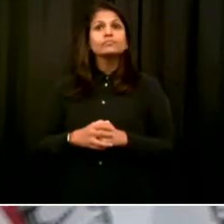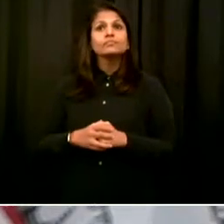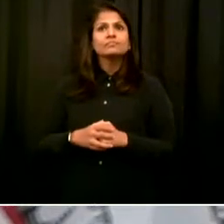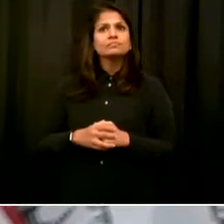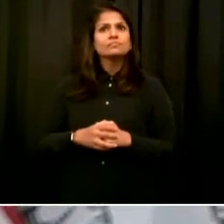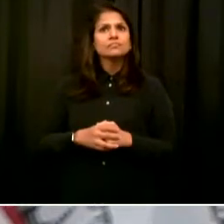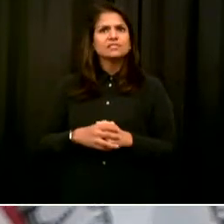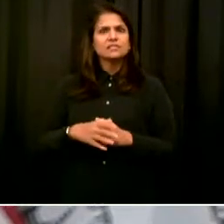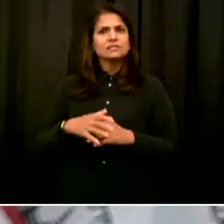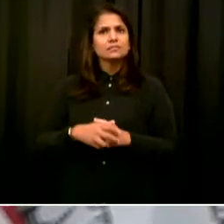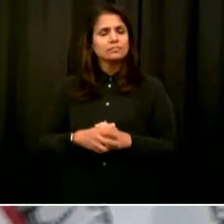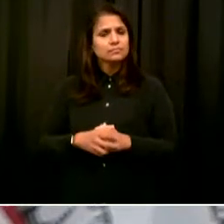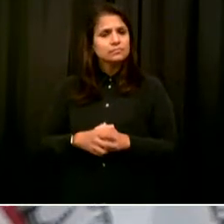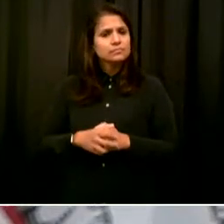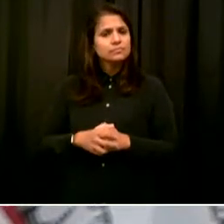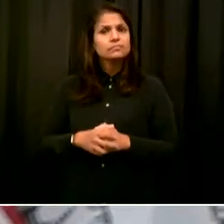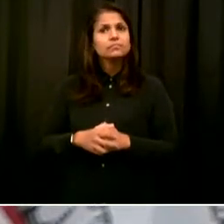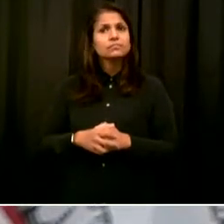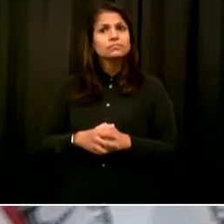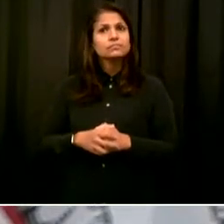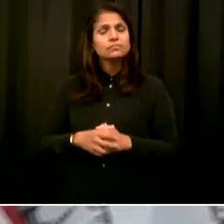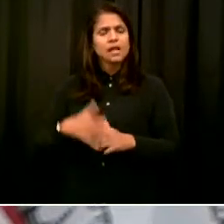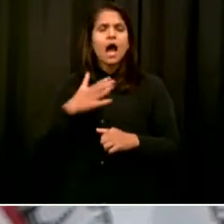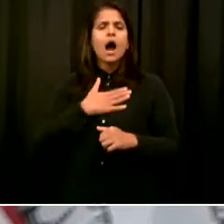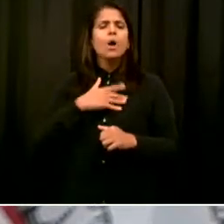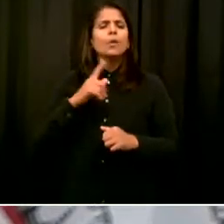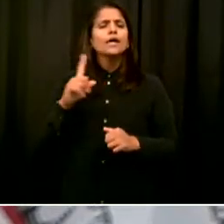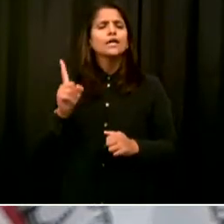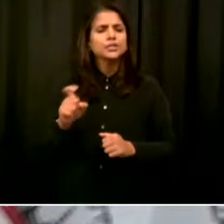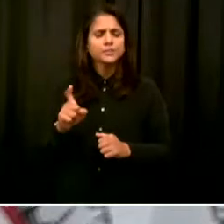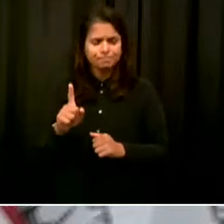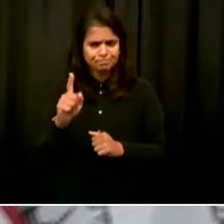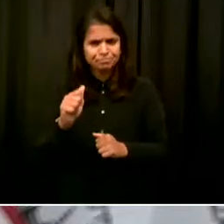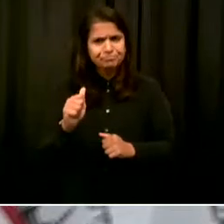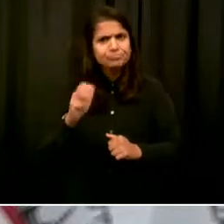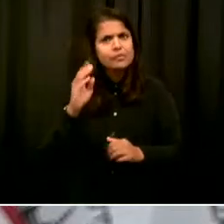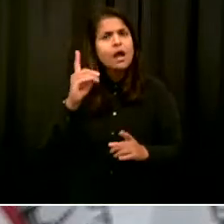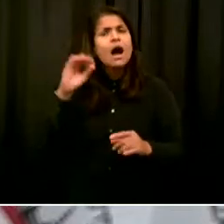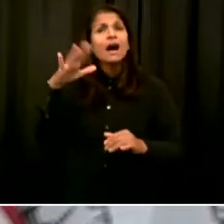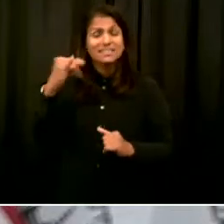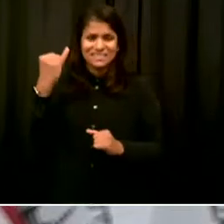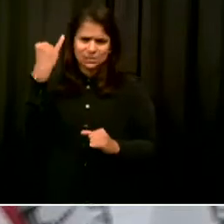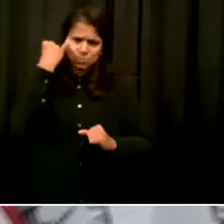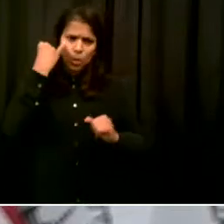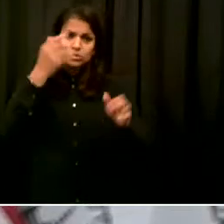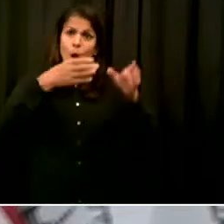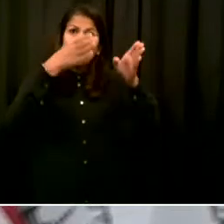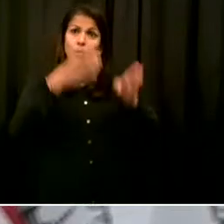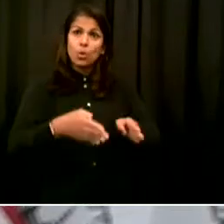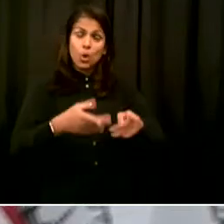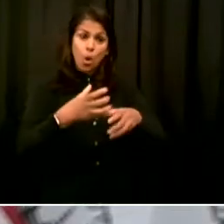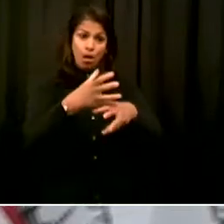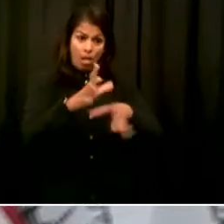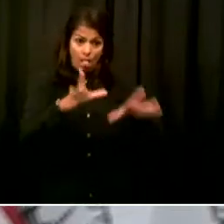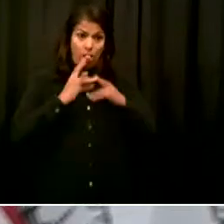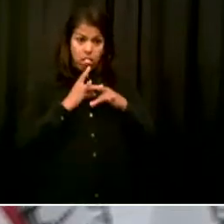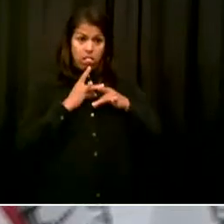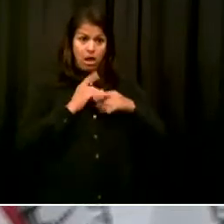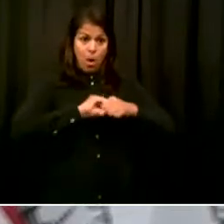YOU? GOOD, HOW ARE YOU? Reporter: I'M GOOD, THANK